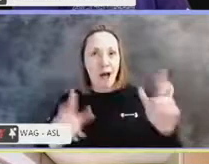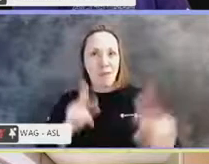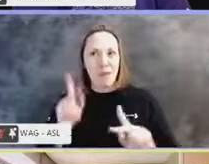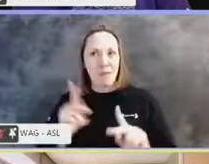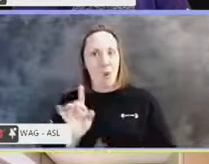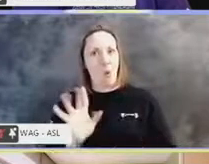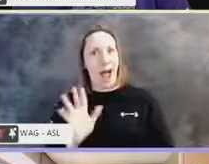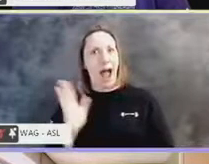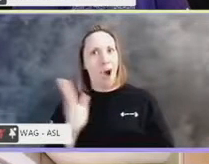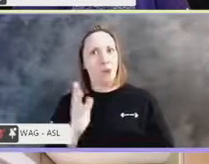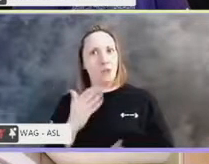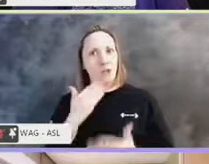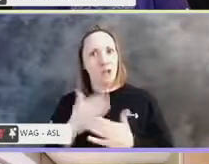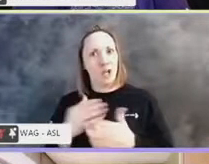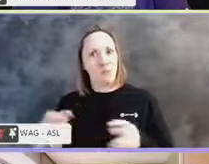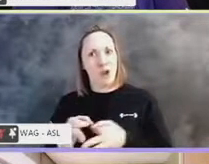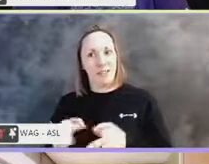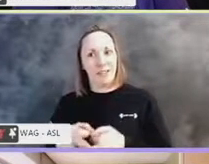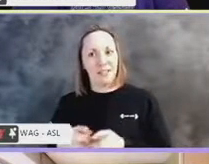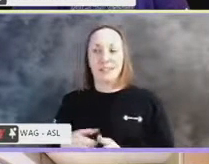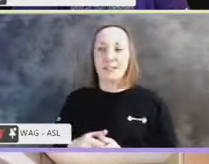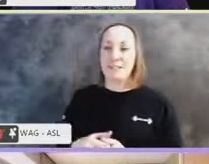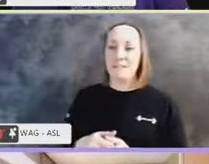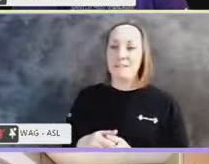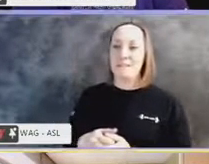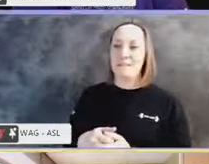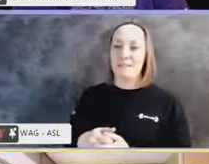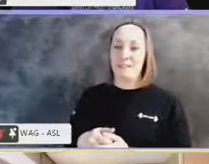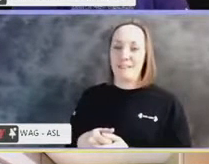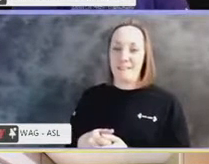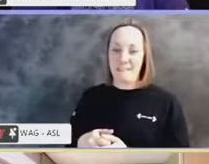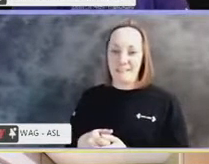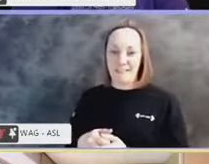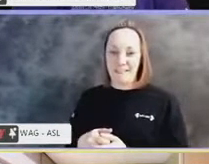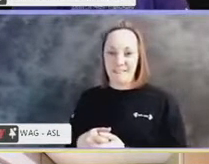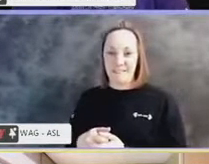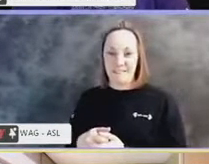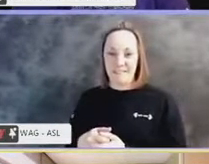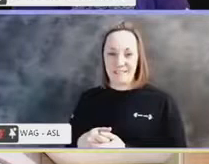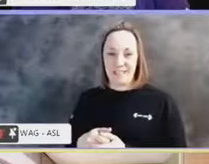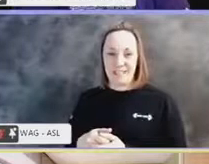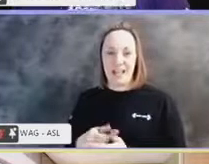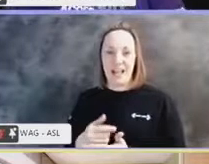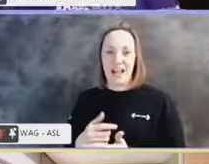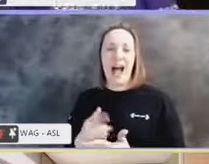thought you meant $199. But $1.99 per and 90 a lot of